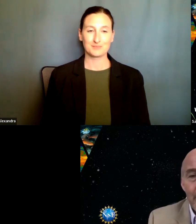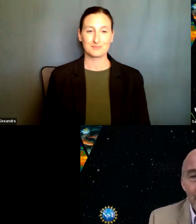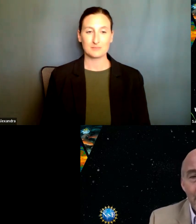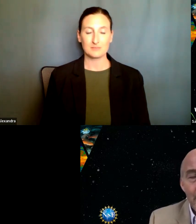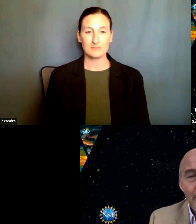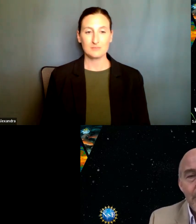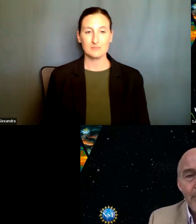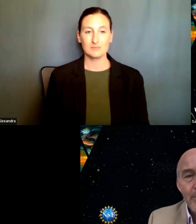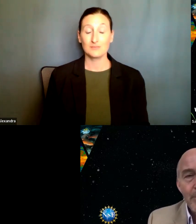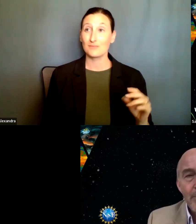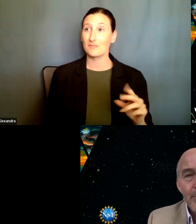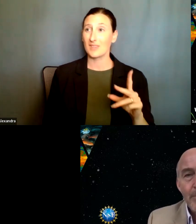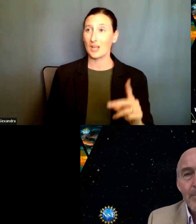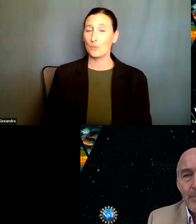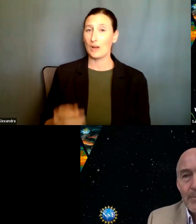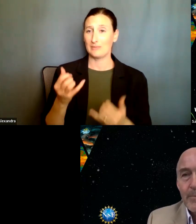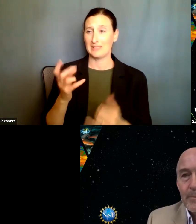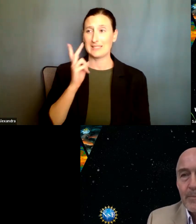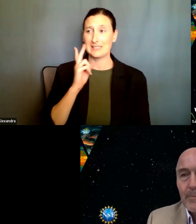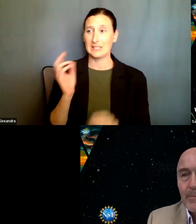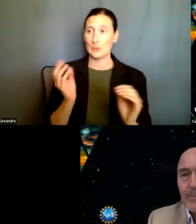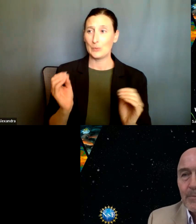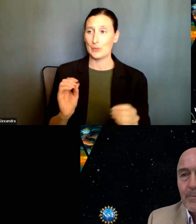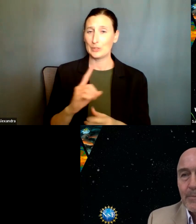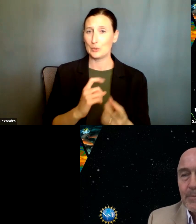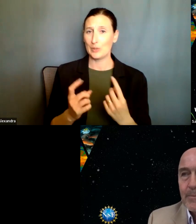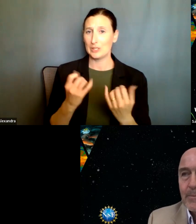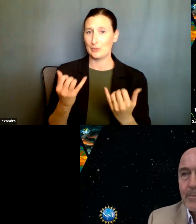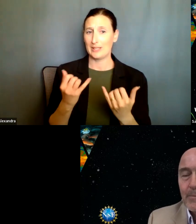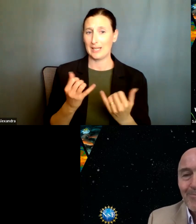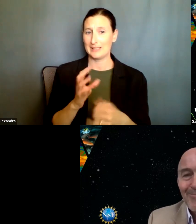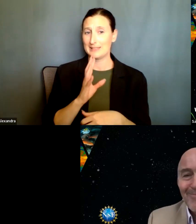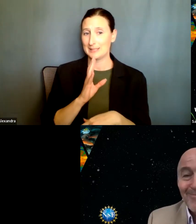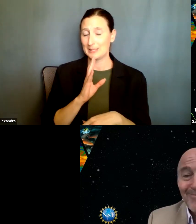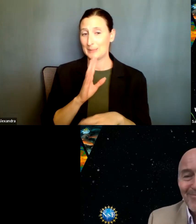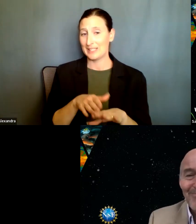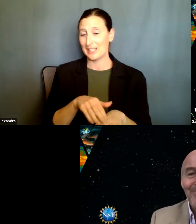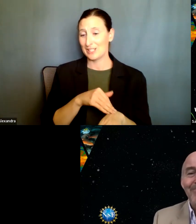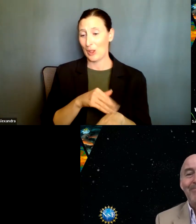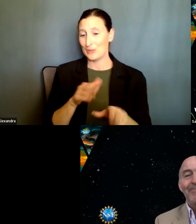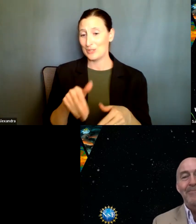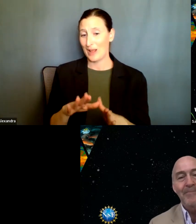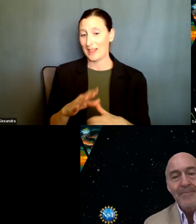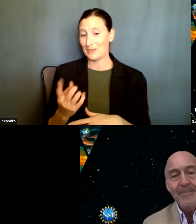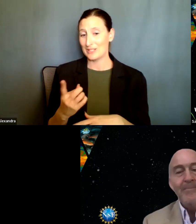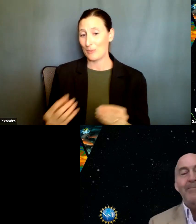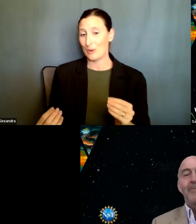no more questions coming in. Speaking slowly to give someone one more shot.